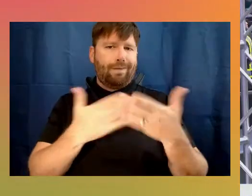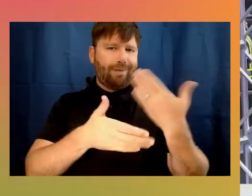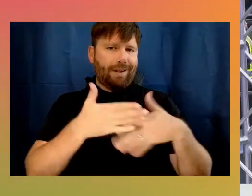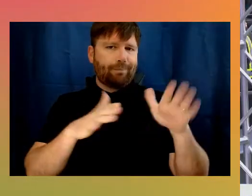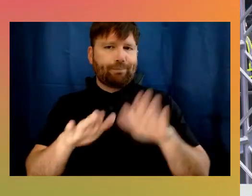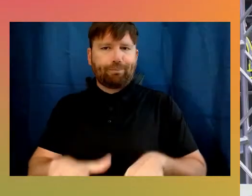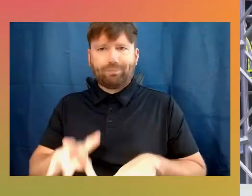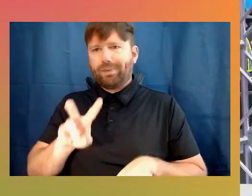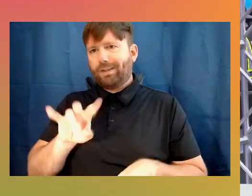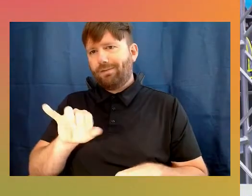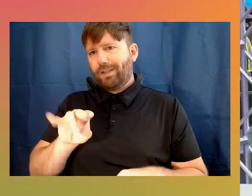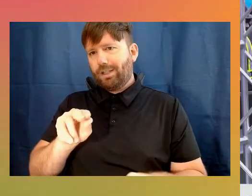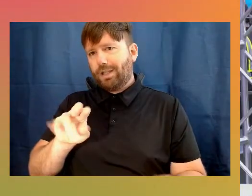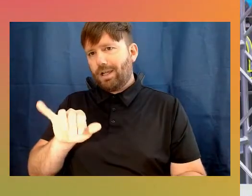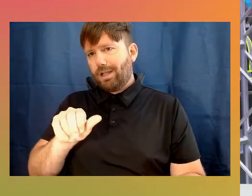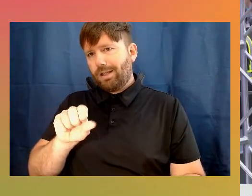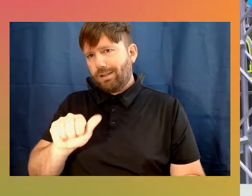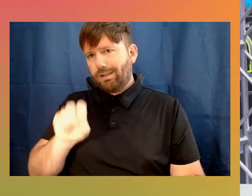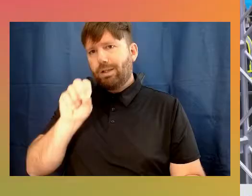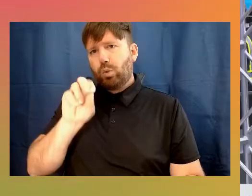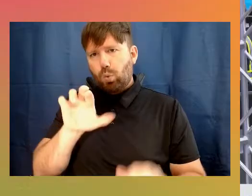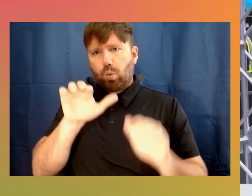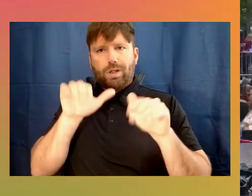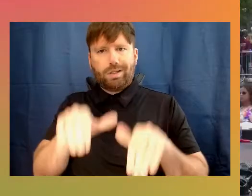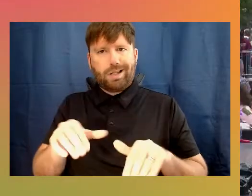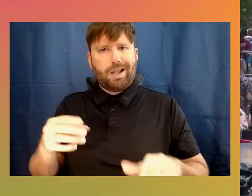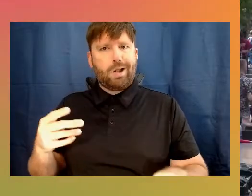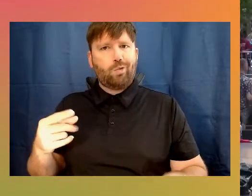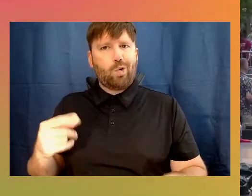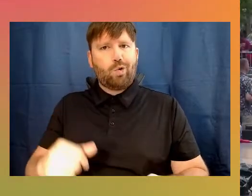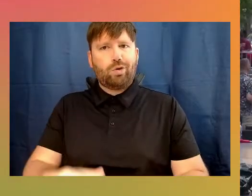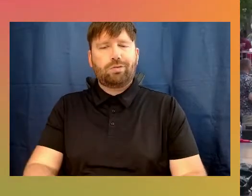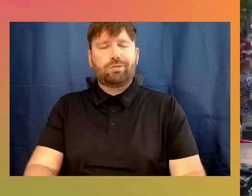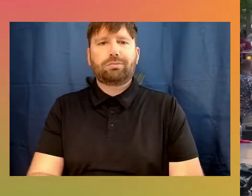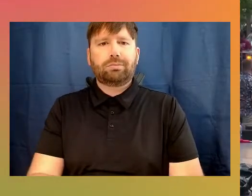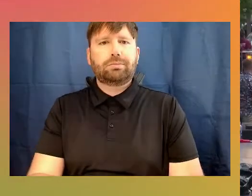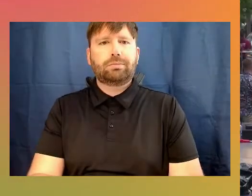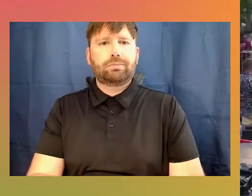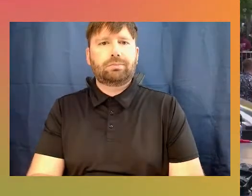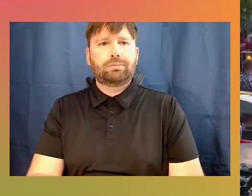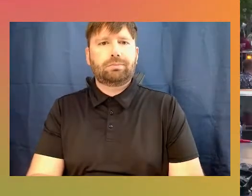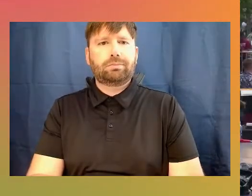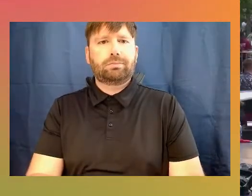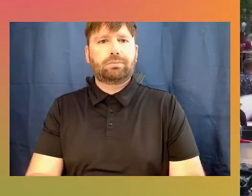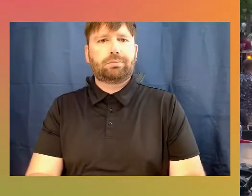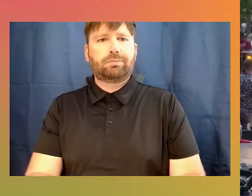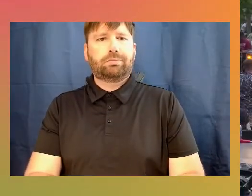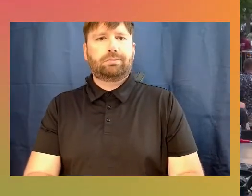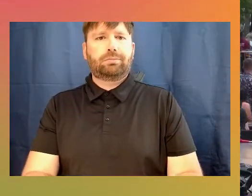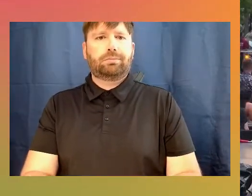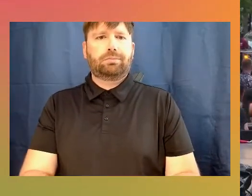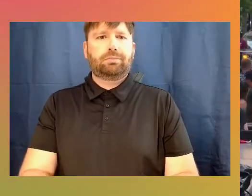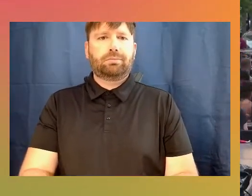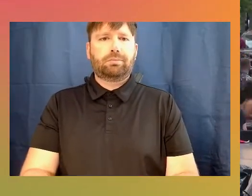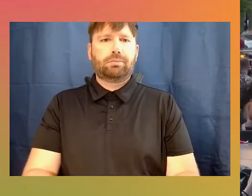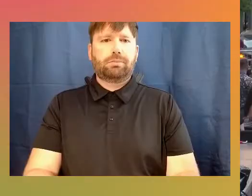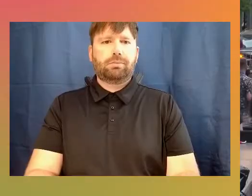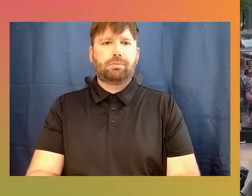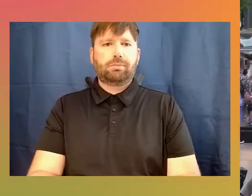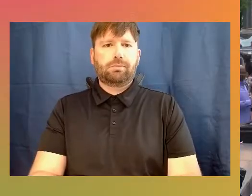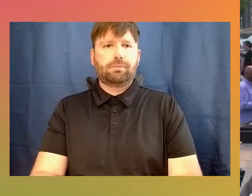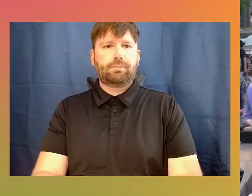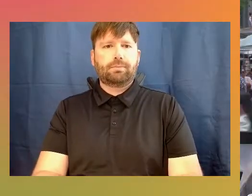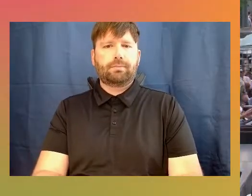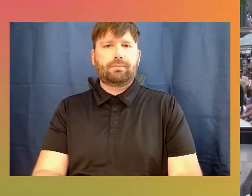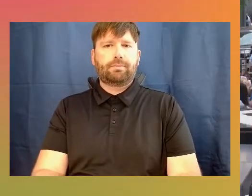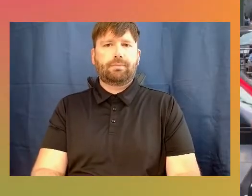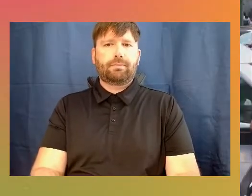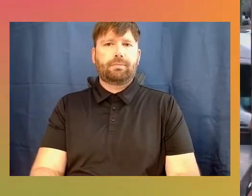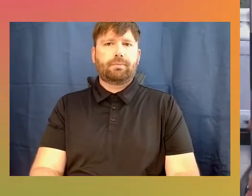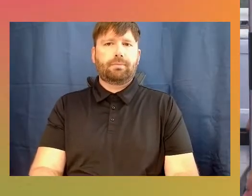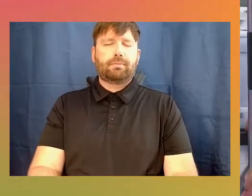EXHALE, LEFT HAND DOWN.